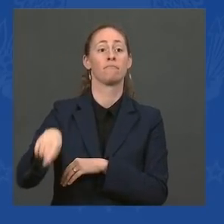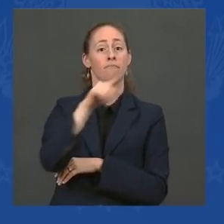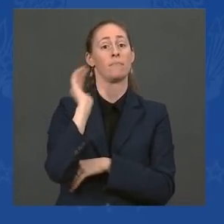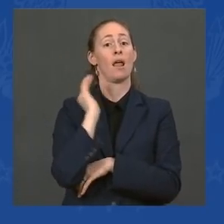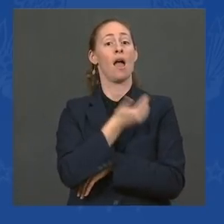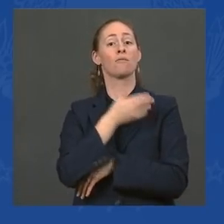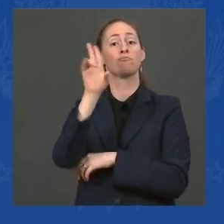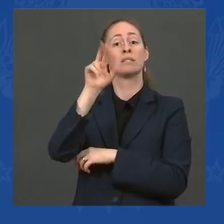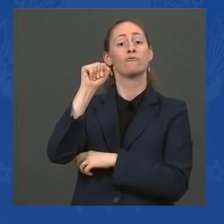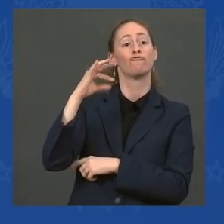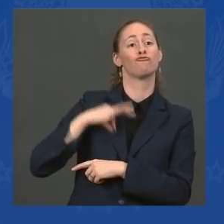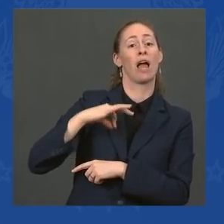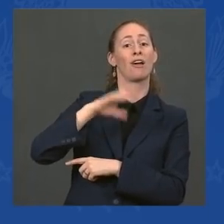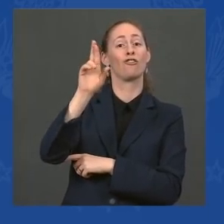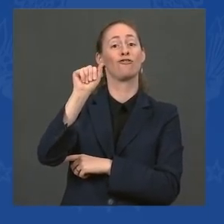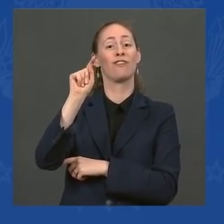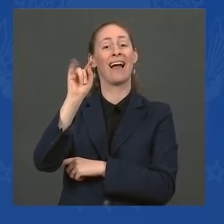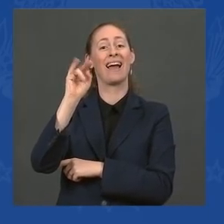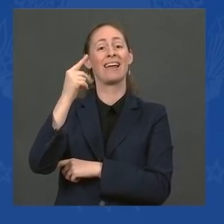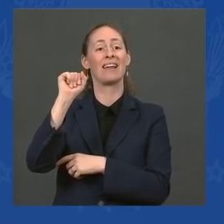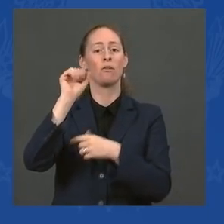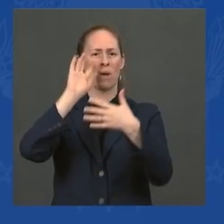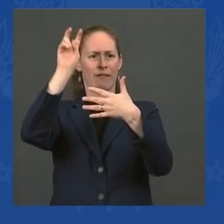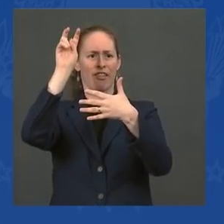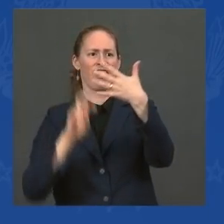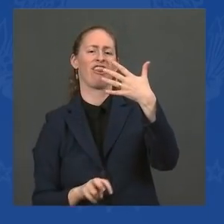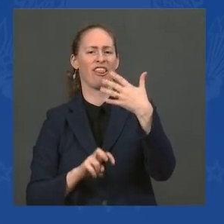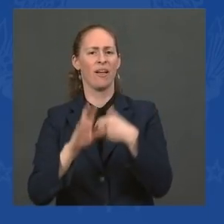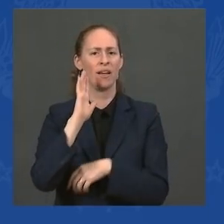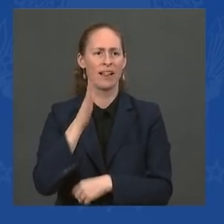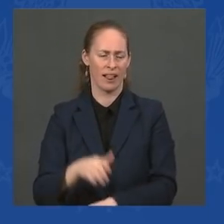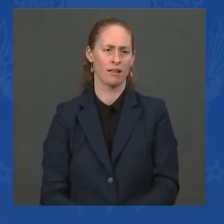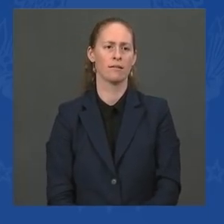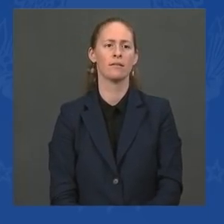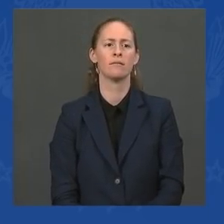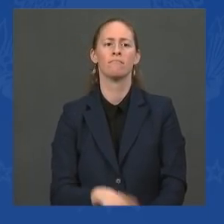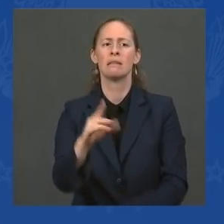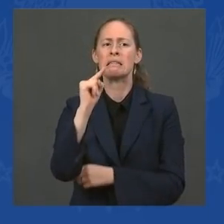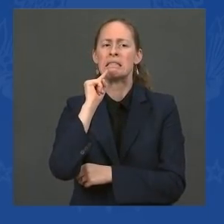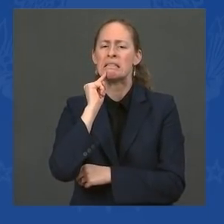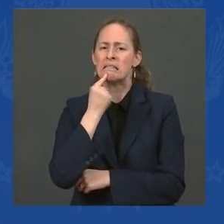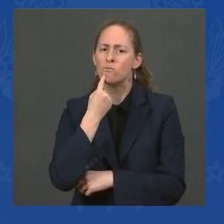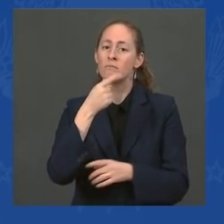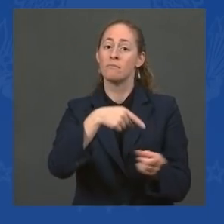Second, let me be clear: This would be a catastrophic outcome. And this catastrophe would occur on two dimensions.